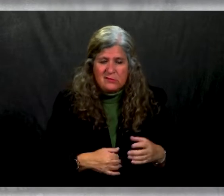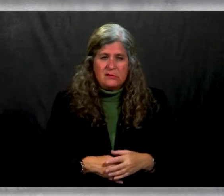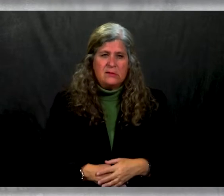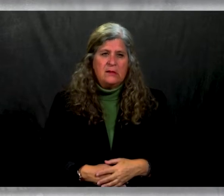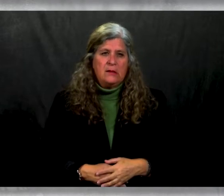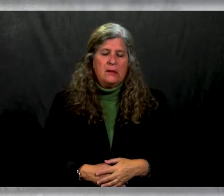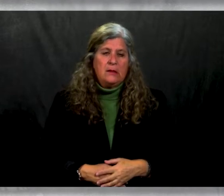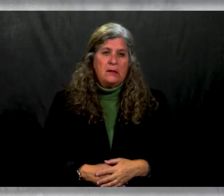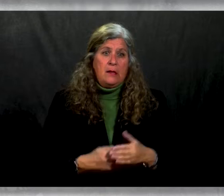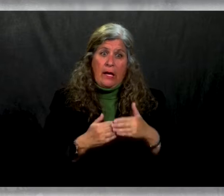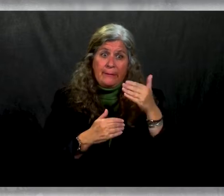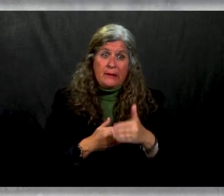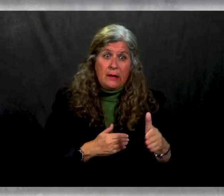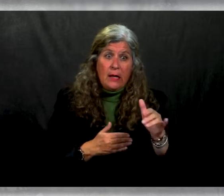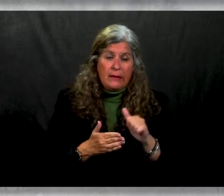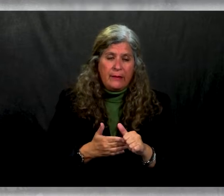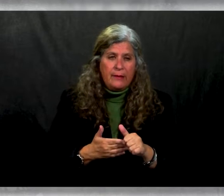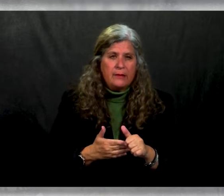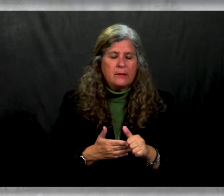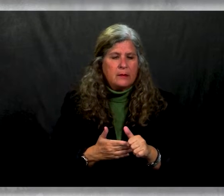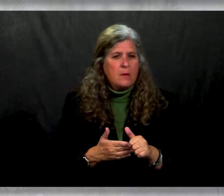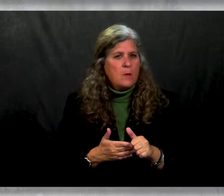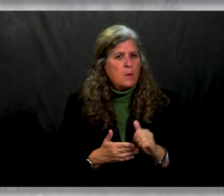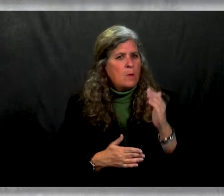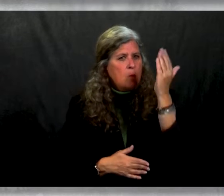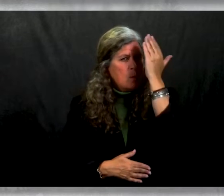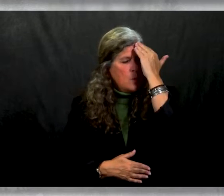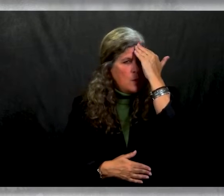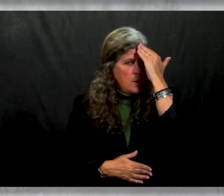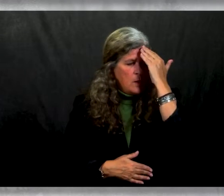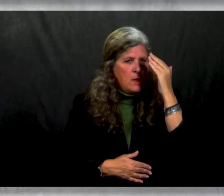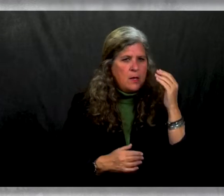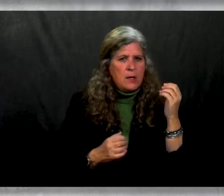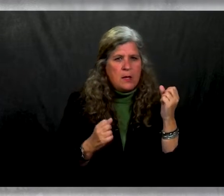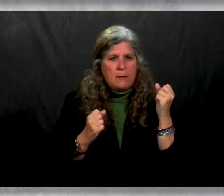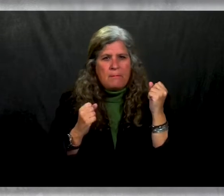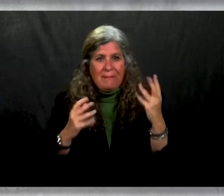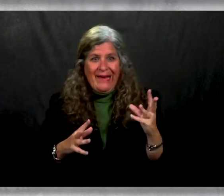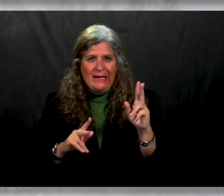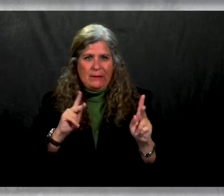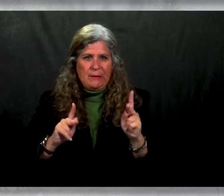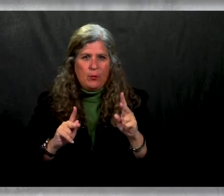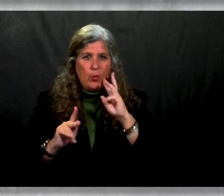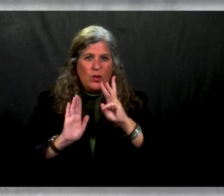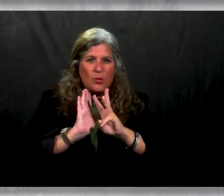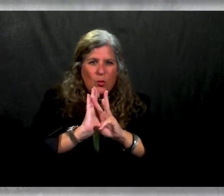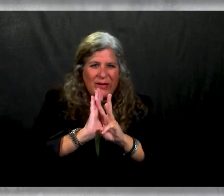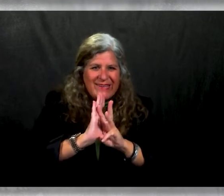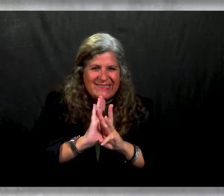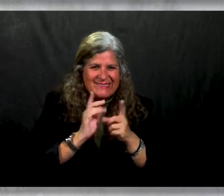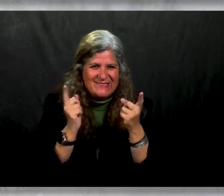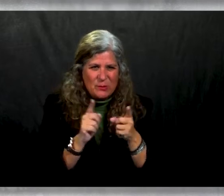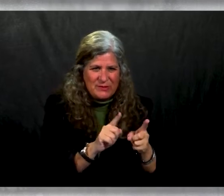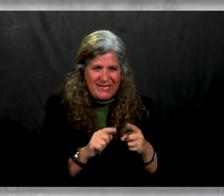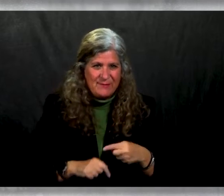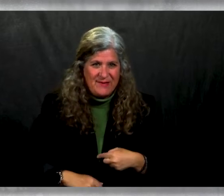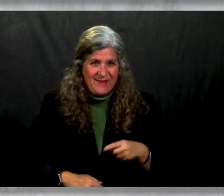And beyond that, they were also quite well aware that they were creating millions of witnesses to this process all throughout Eastern Europe.